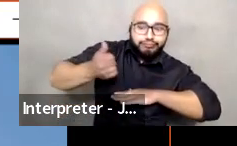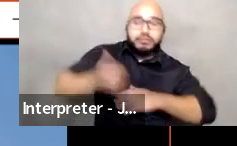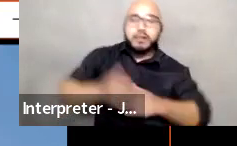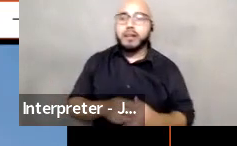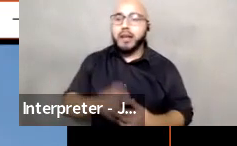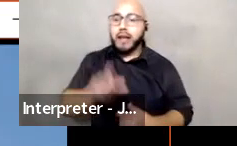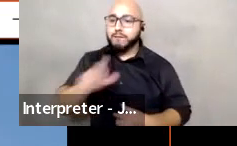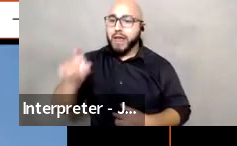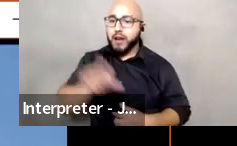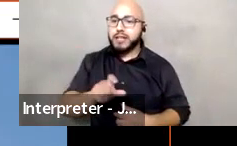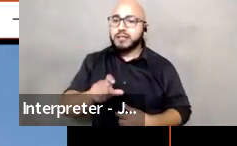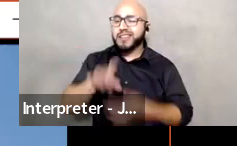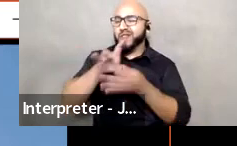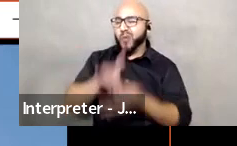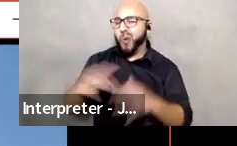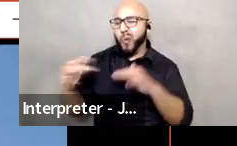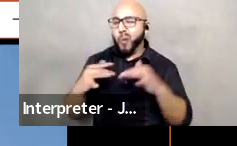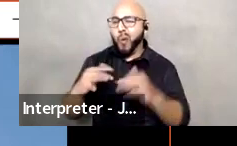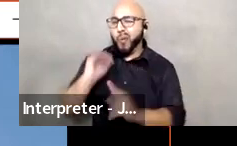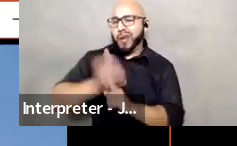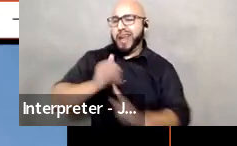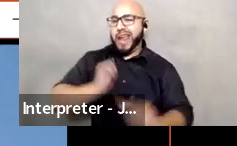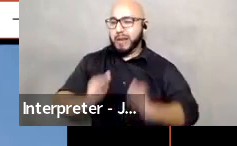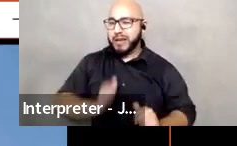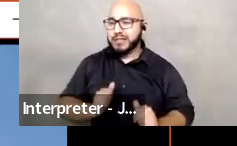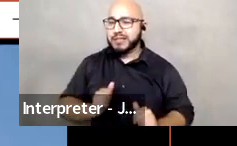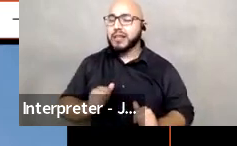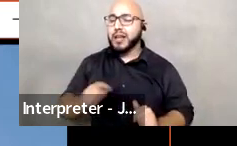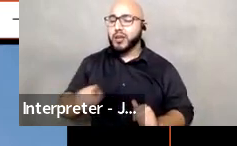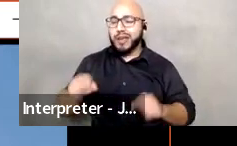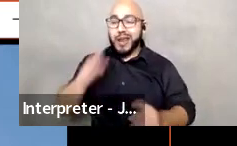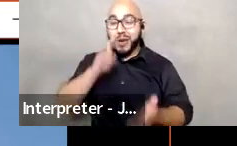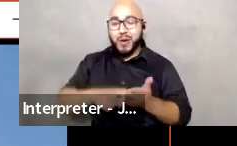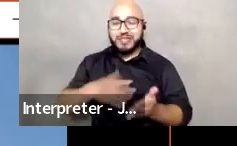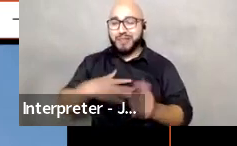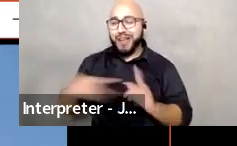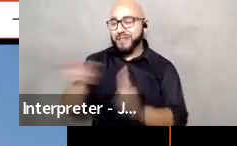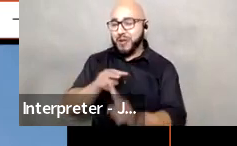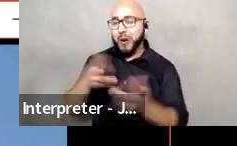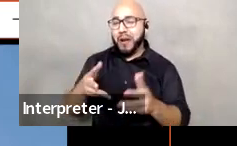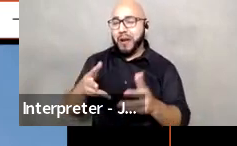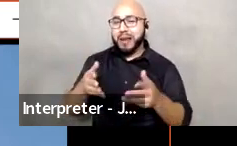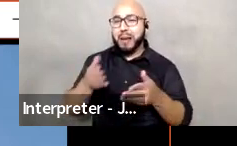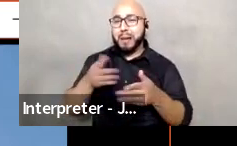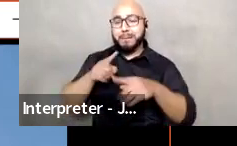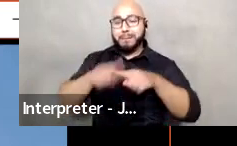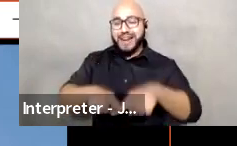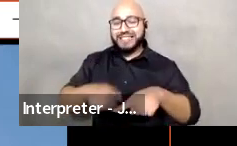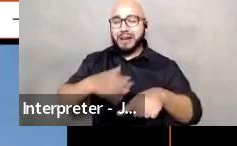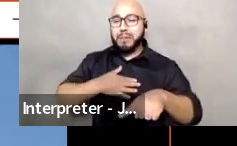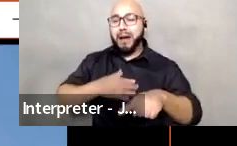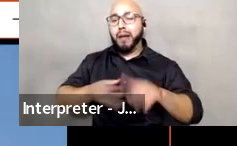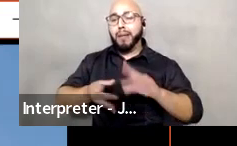war reenactments. You can see my. View of it. Already. The way I'm talking about it. Lots of historians love these things.